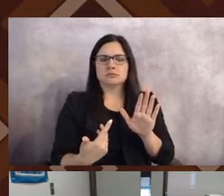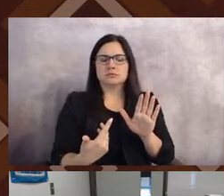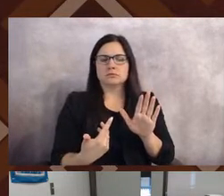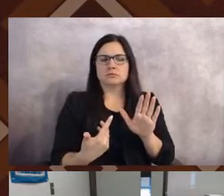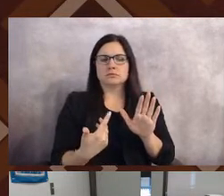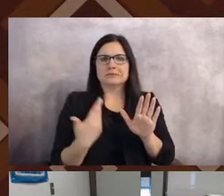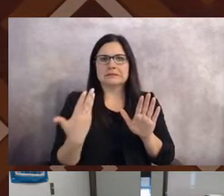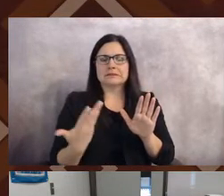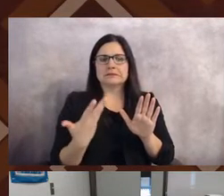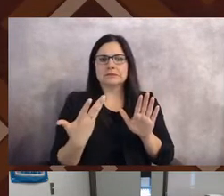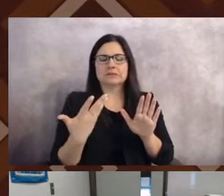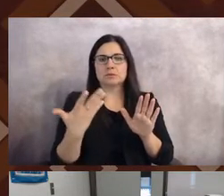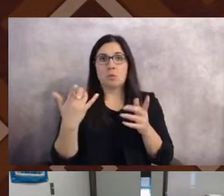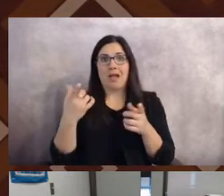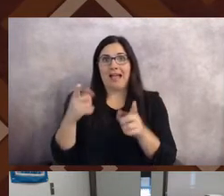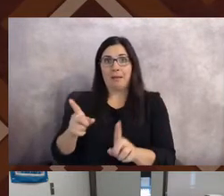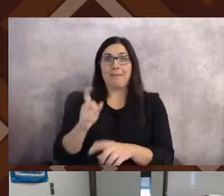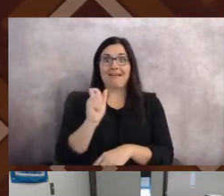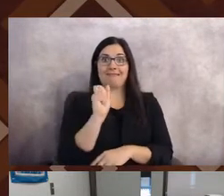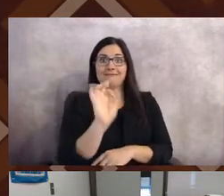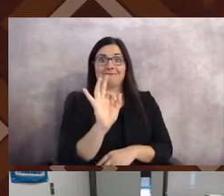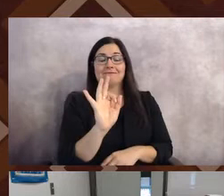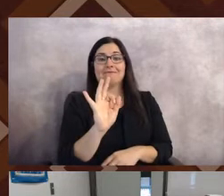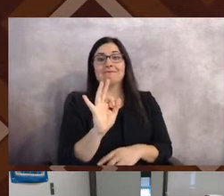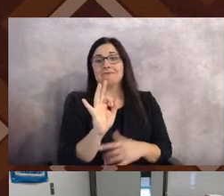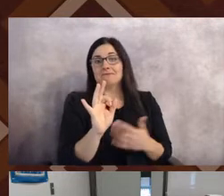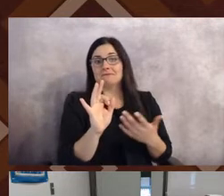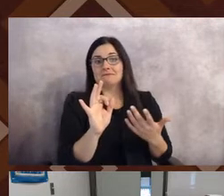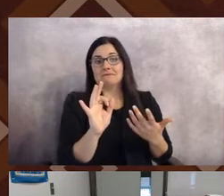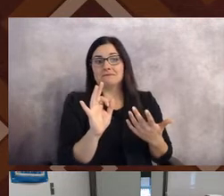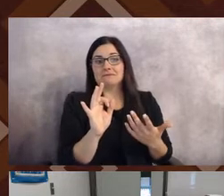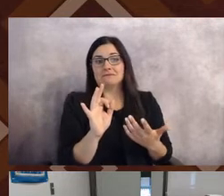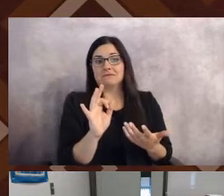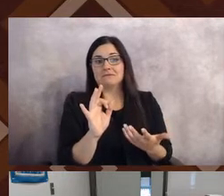of what happens when, you know, to to Chinese